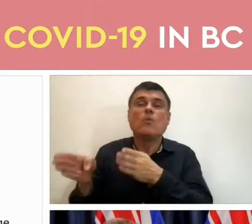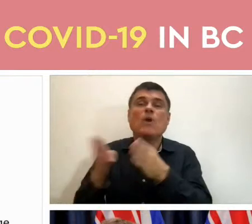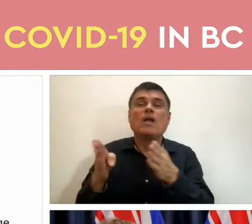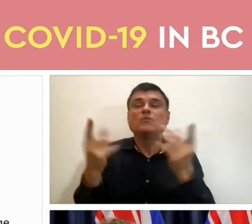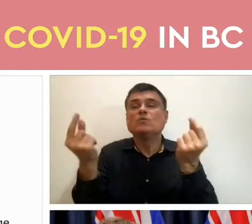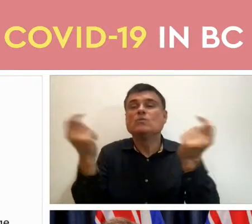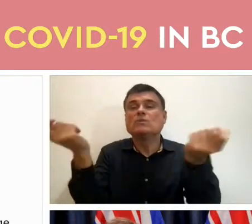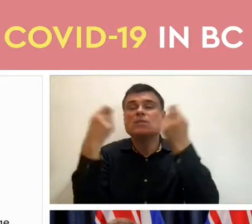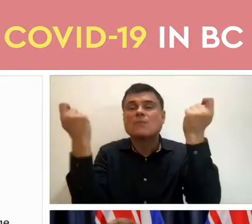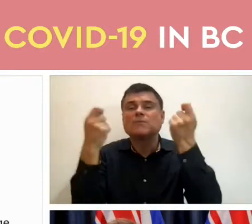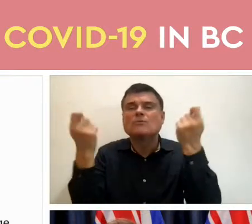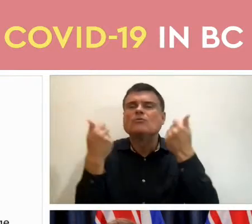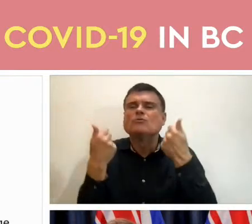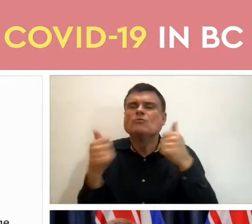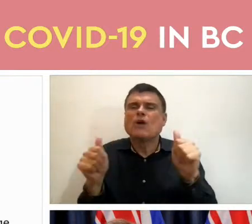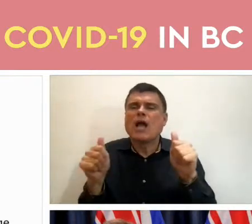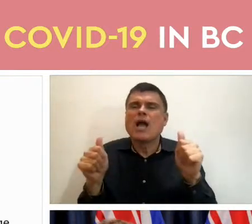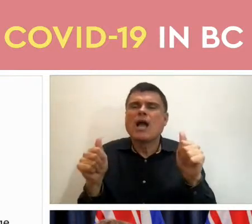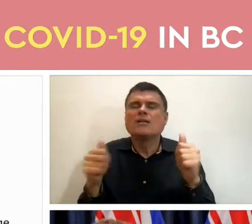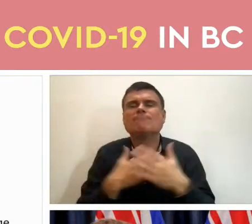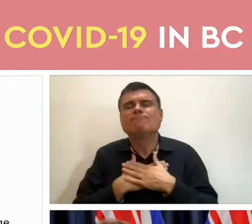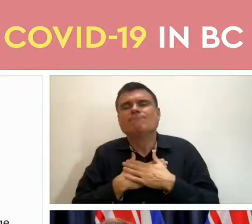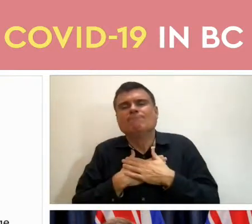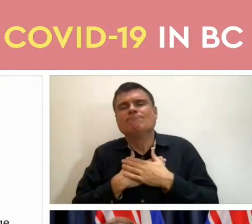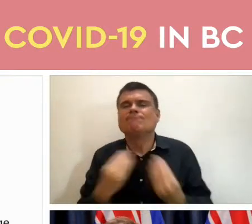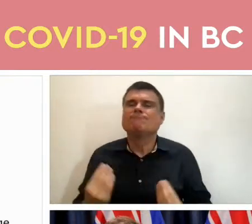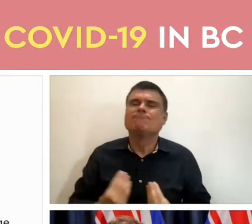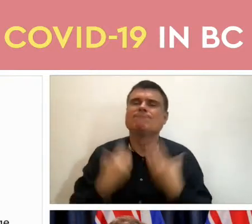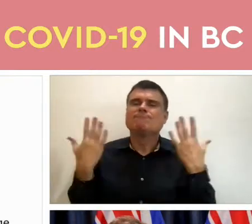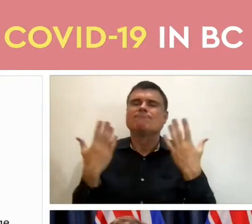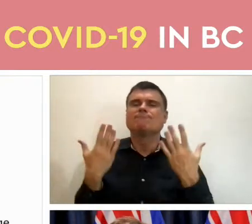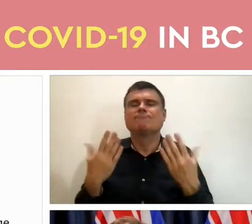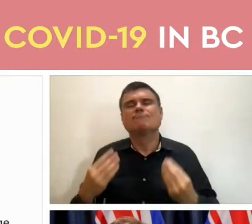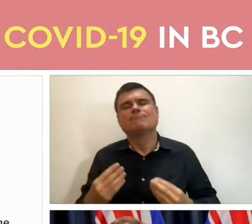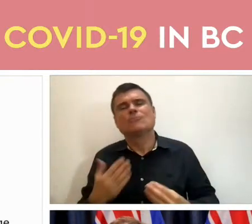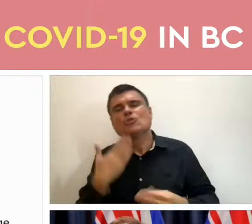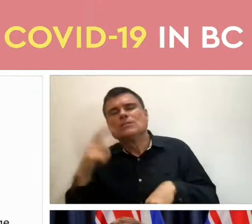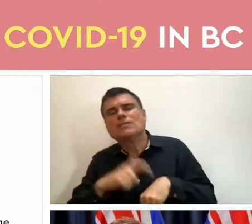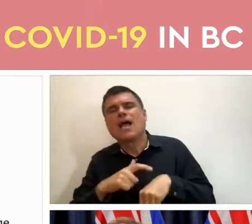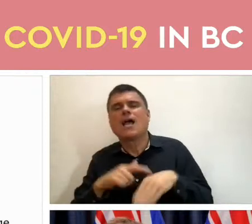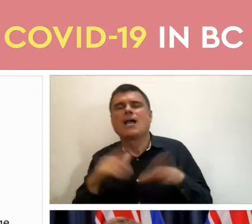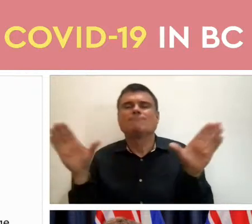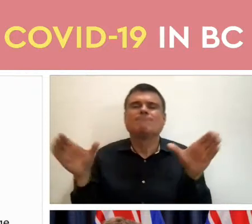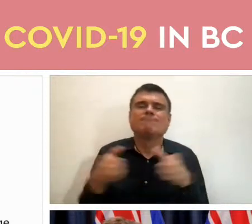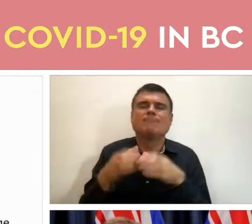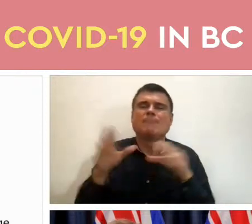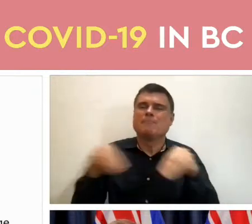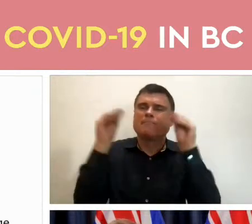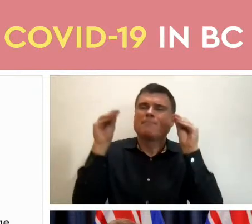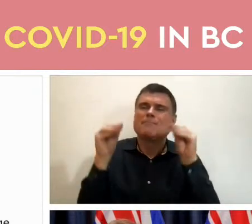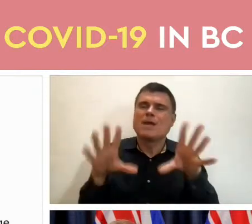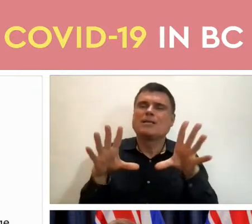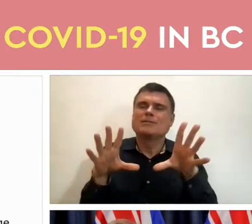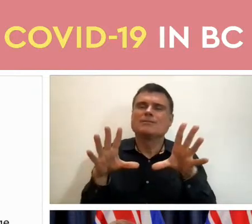renewed us and those around us and we can do this without giving COVID new strength and purchase.